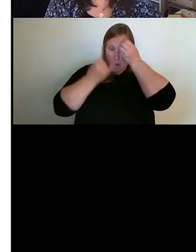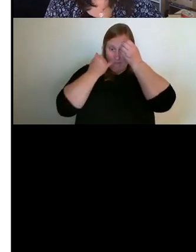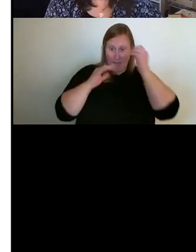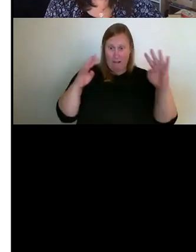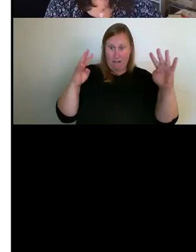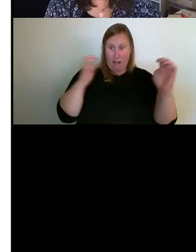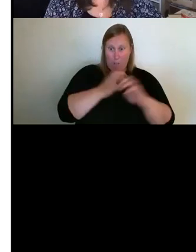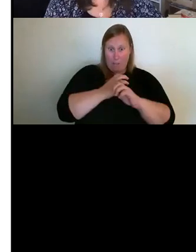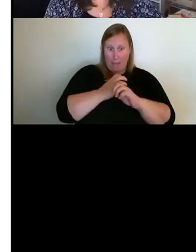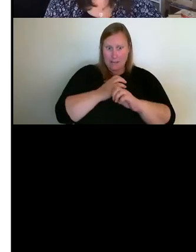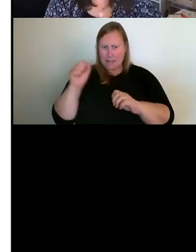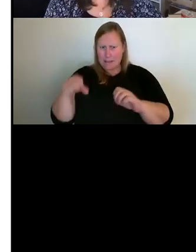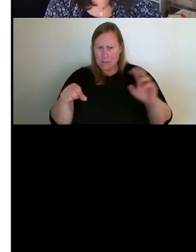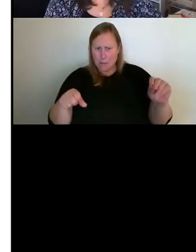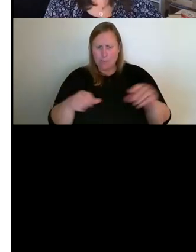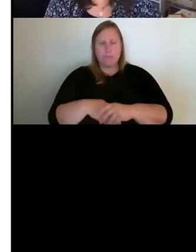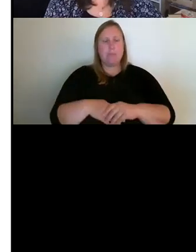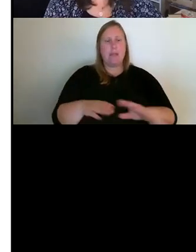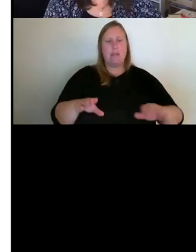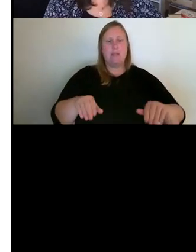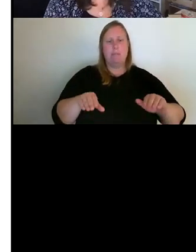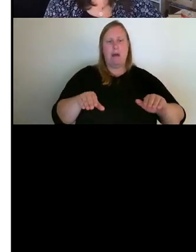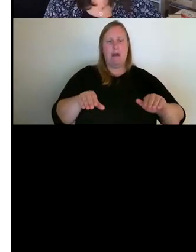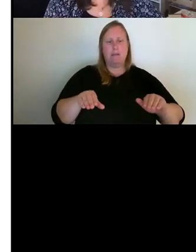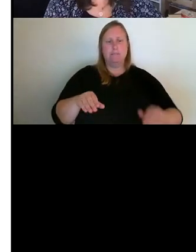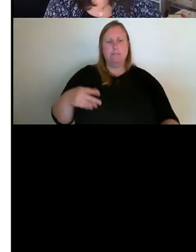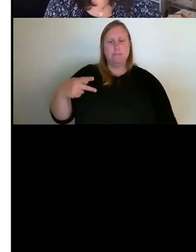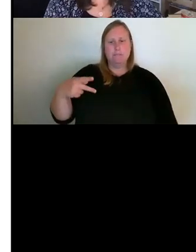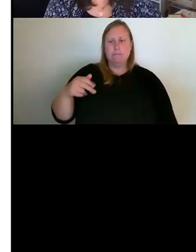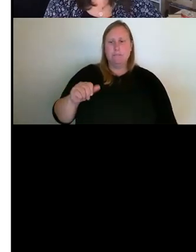to understand. The bottom one is the passive sentences, the